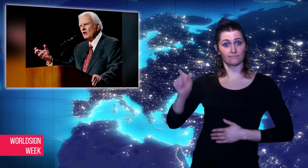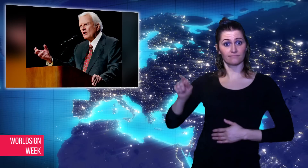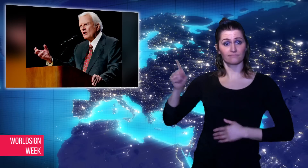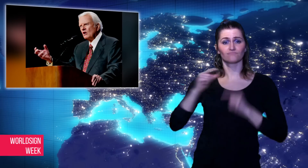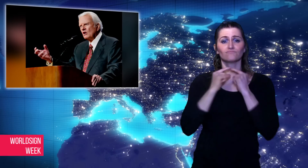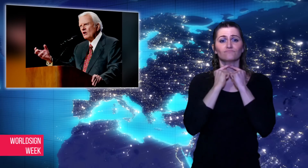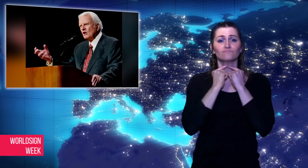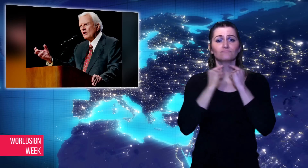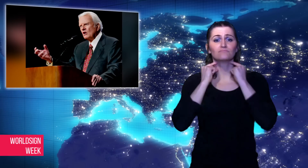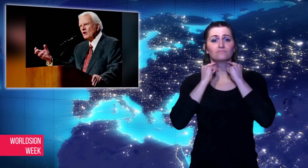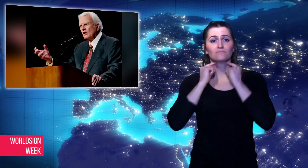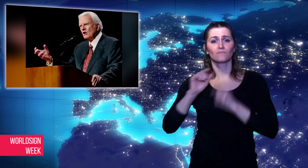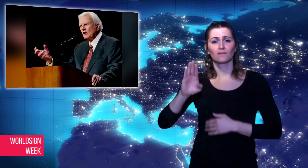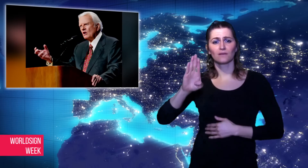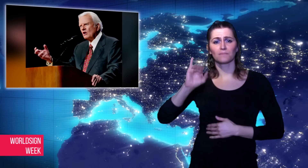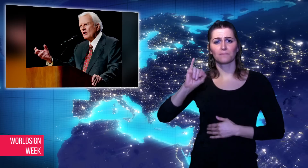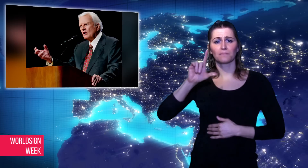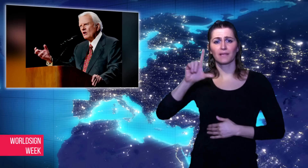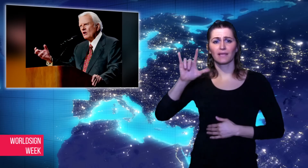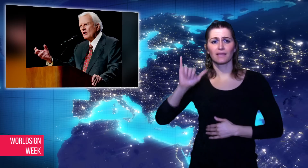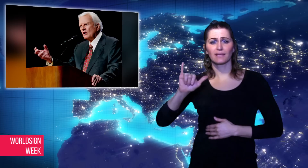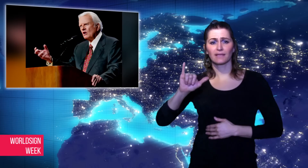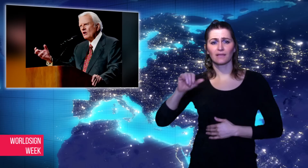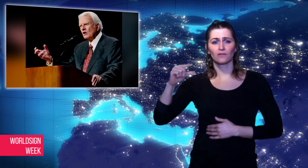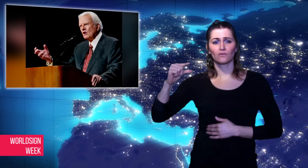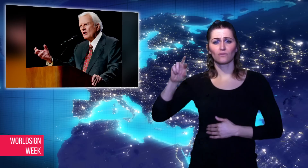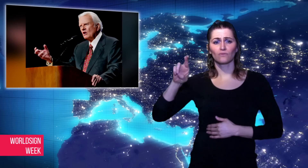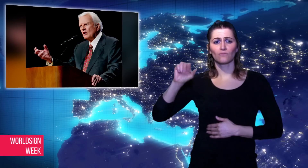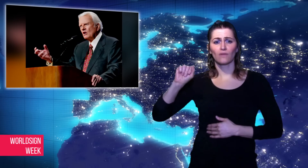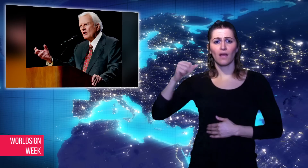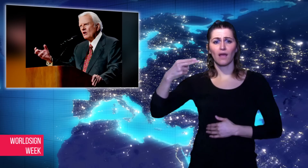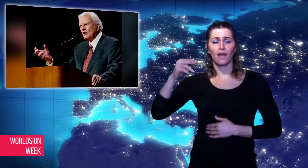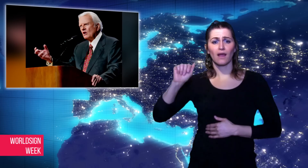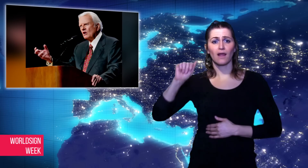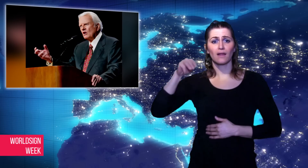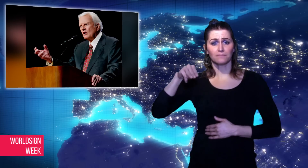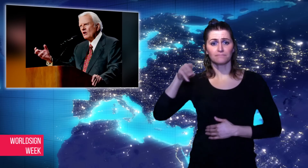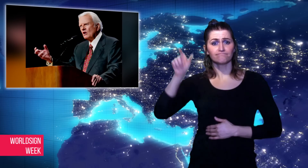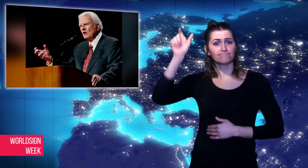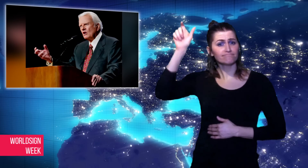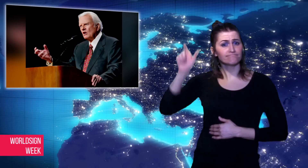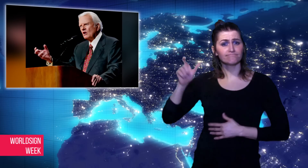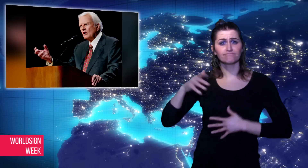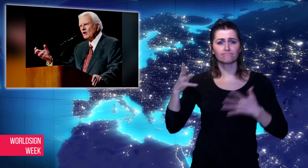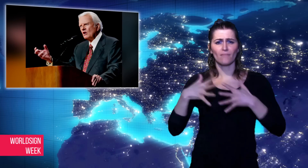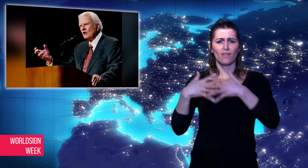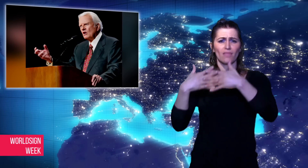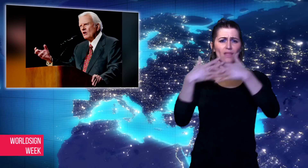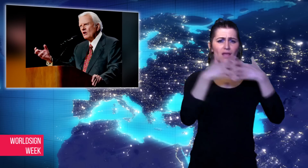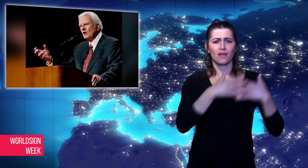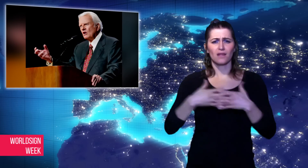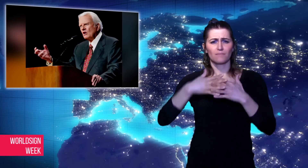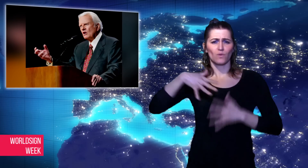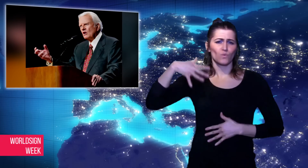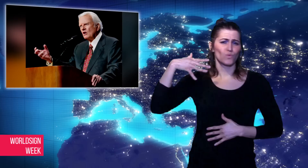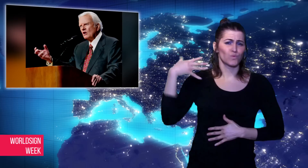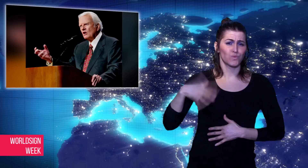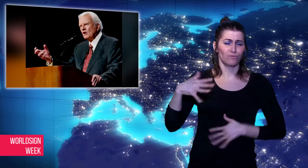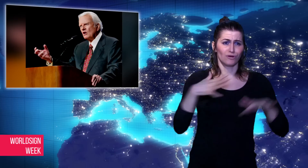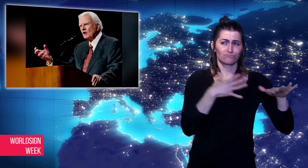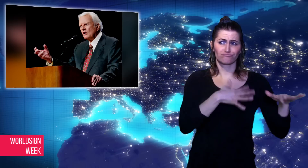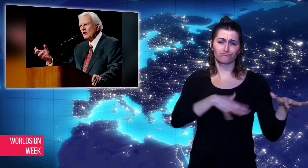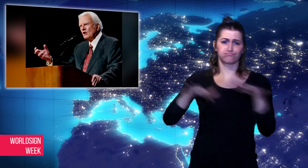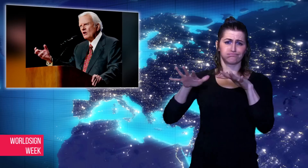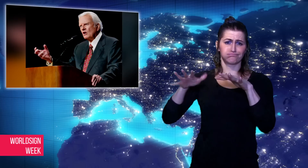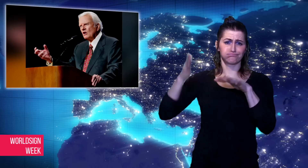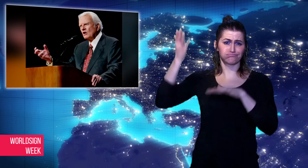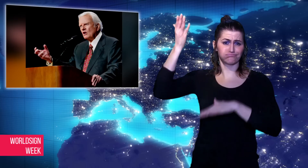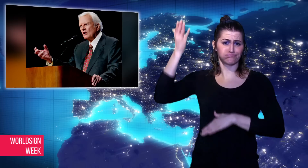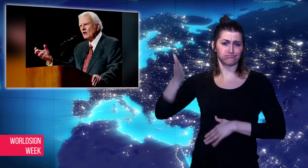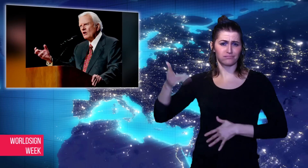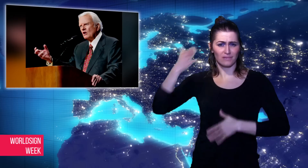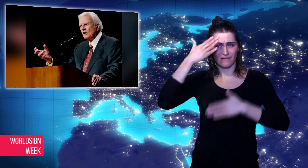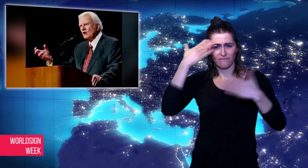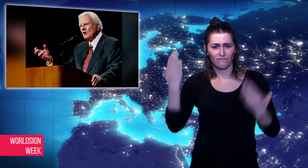The Reverend Billy Graham, America’s most